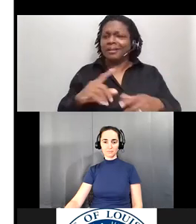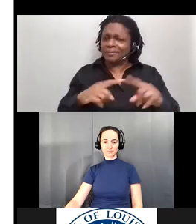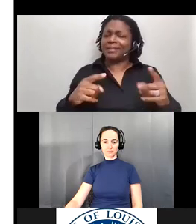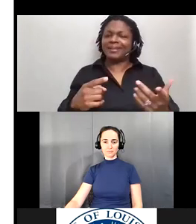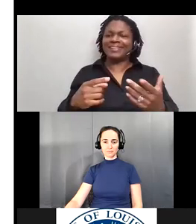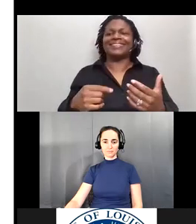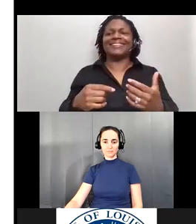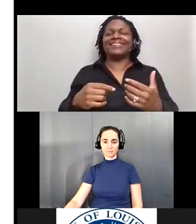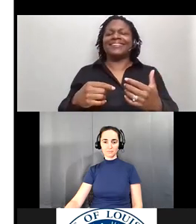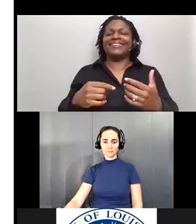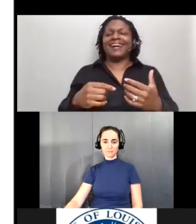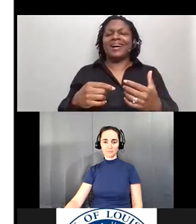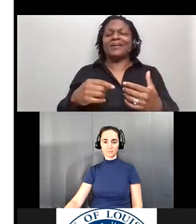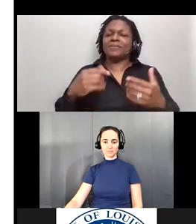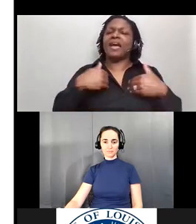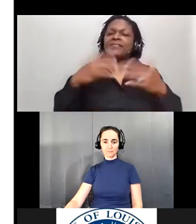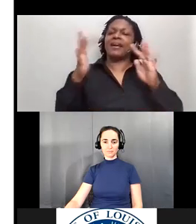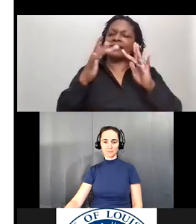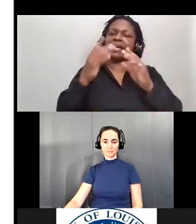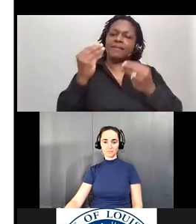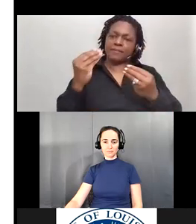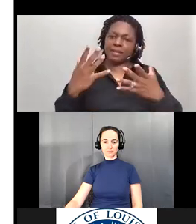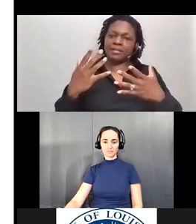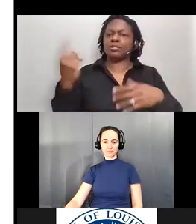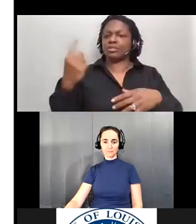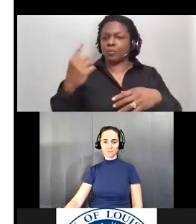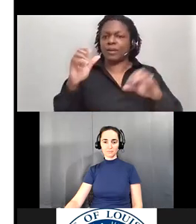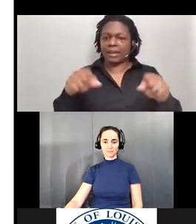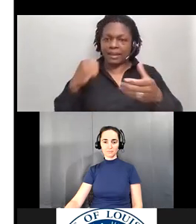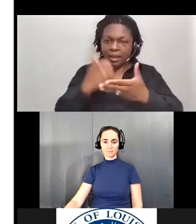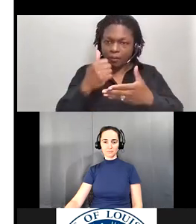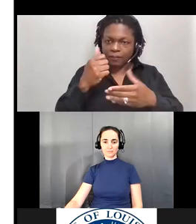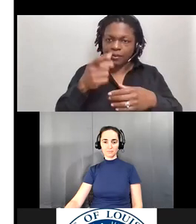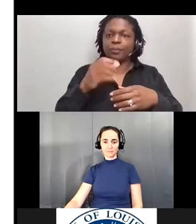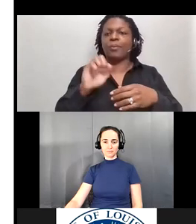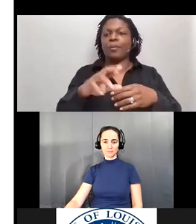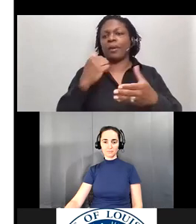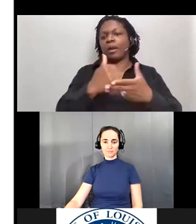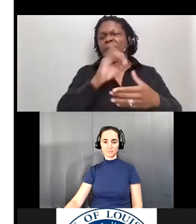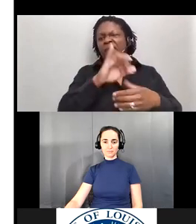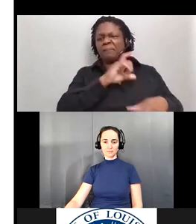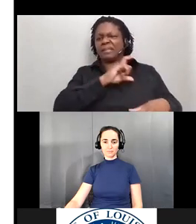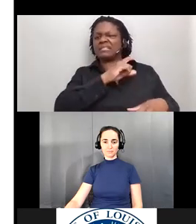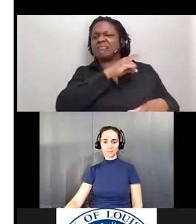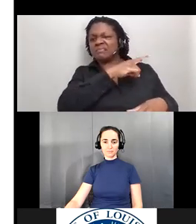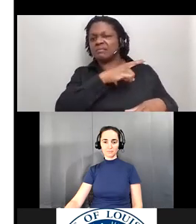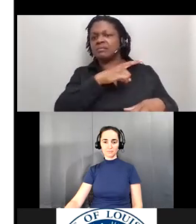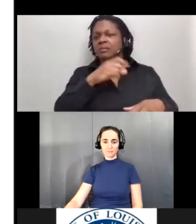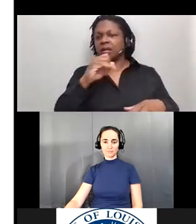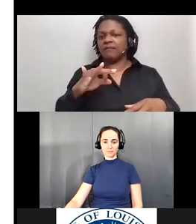contact information of somebody that may be able to help you or help that police officer, it's very good information to have, 16:07:12 but then let's remember when to give